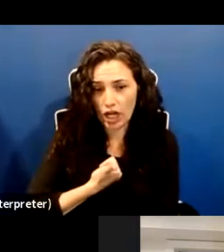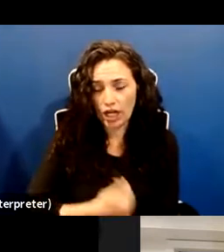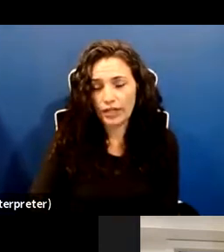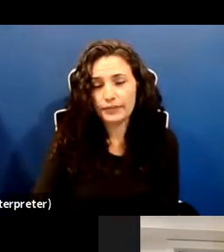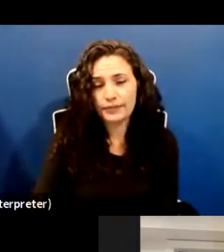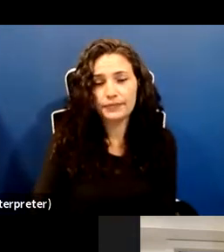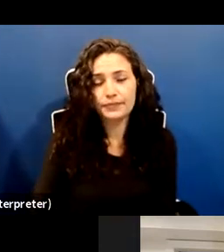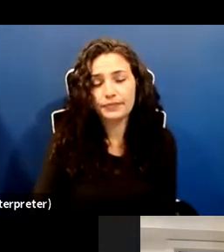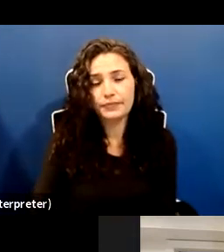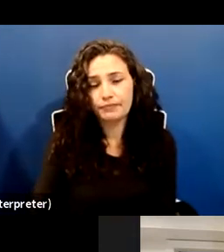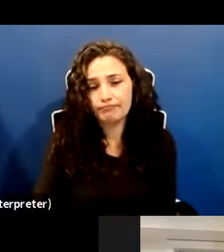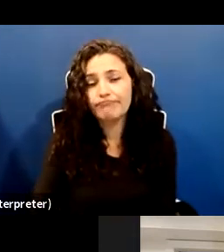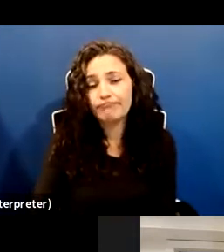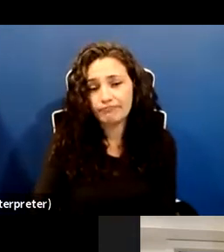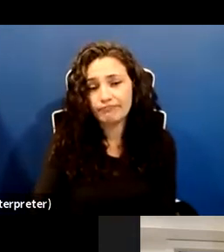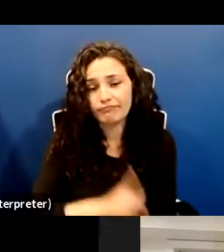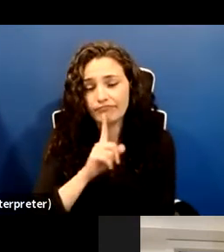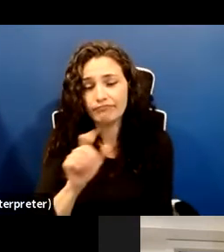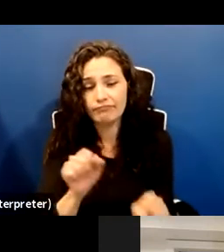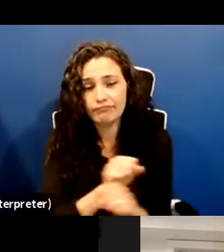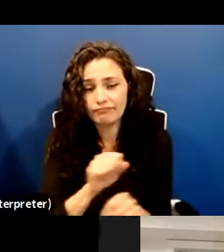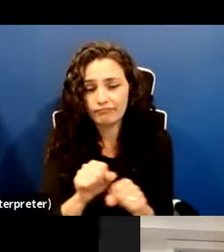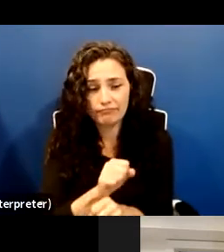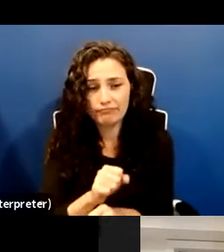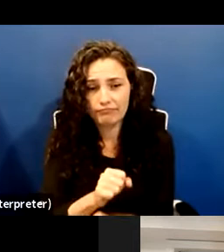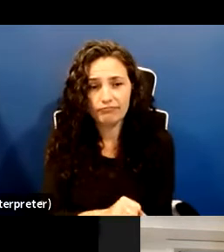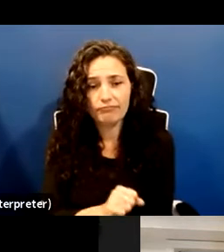But definitely, let's say and John, you know, all his